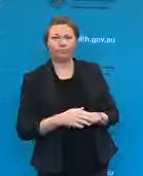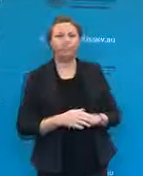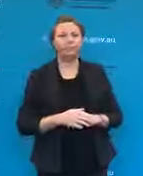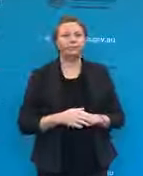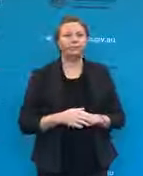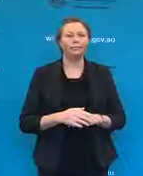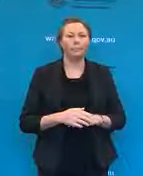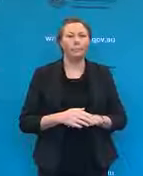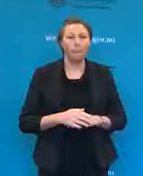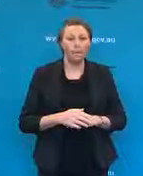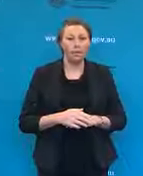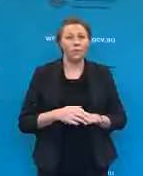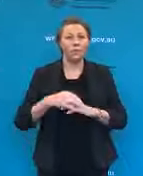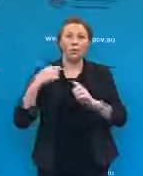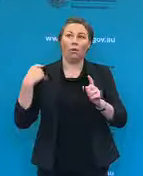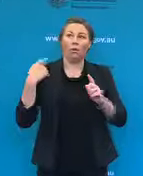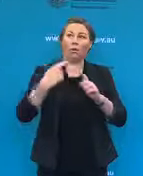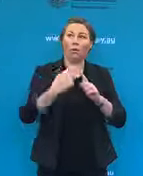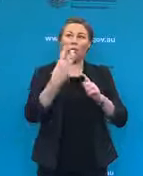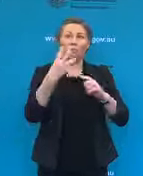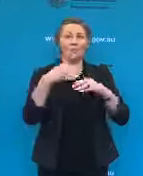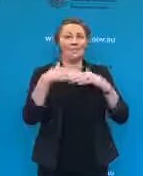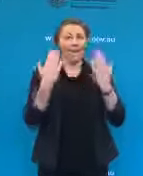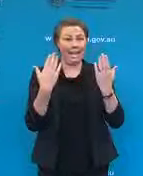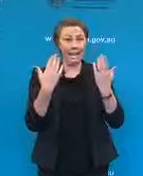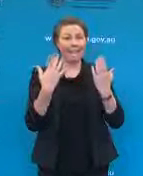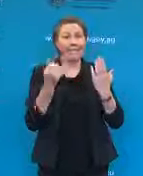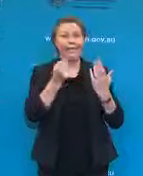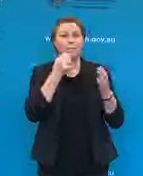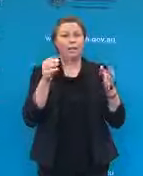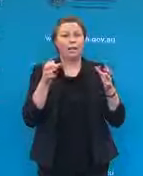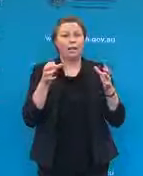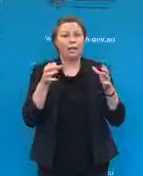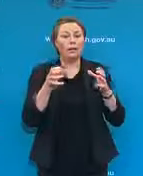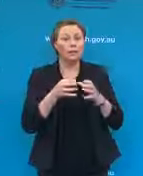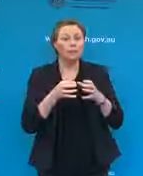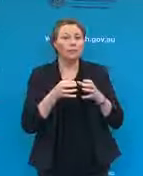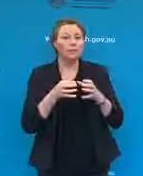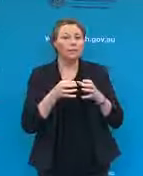number of cases over the last three days in Victoria, we always expected to see